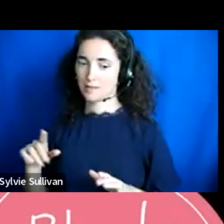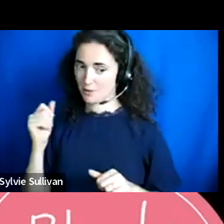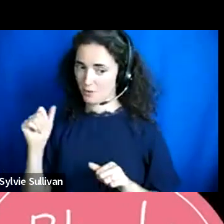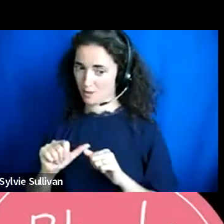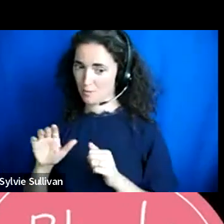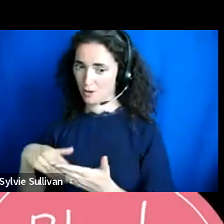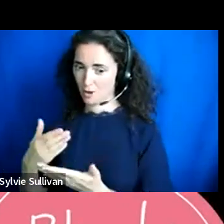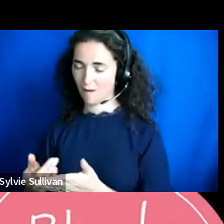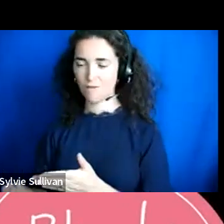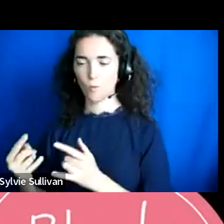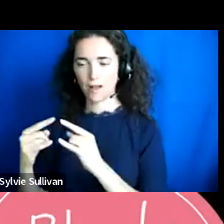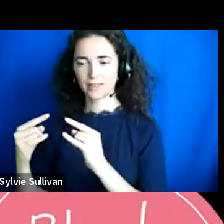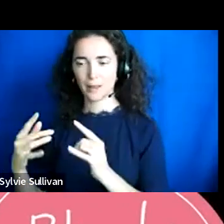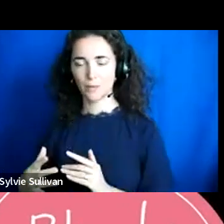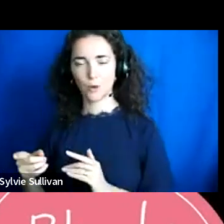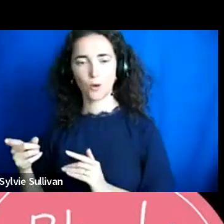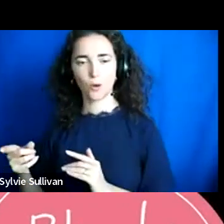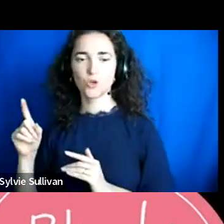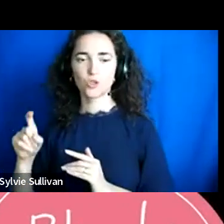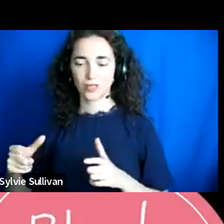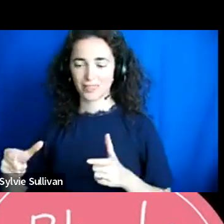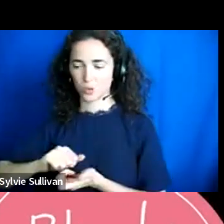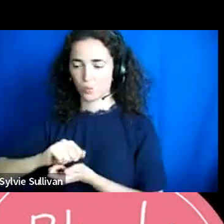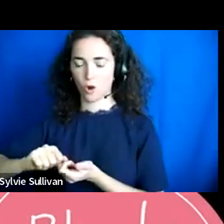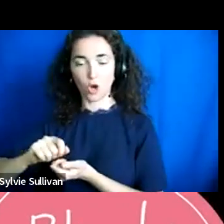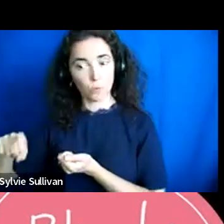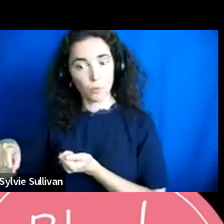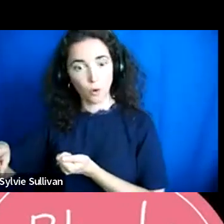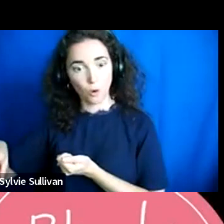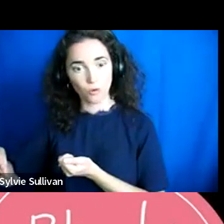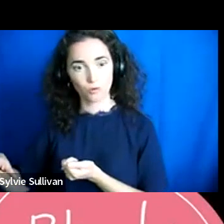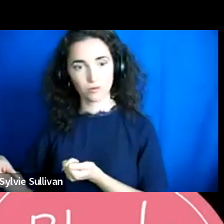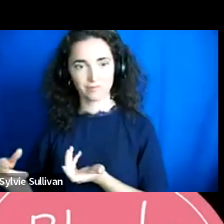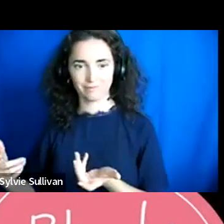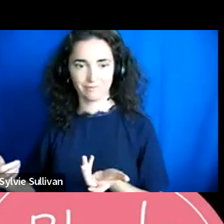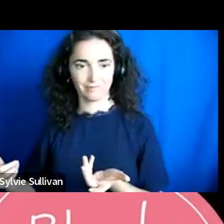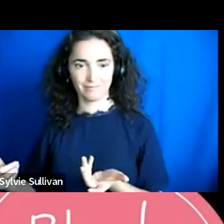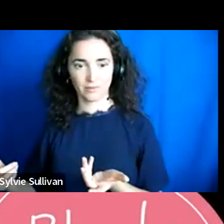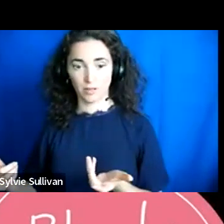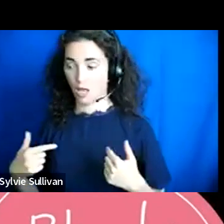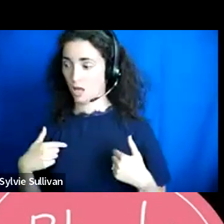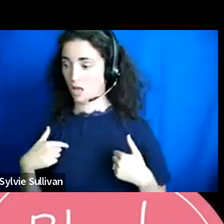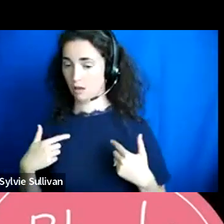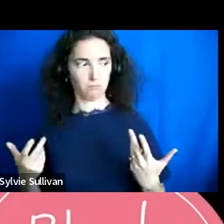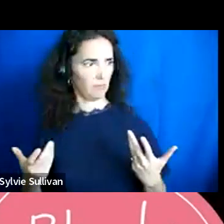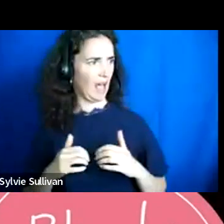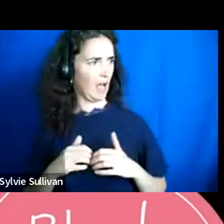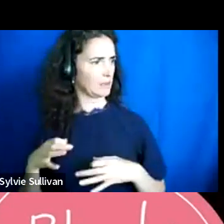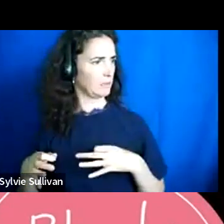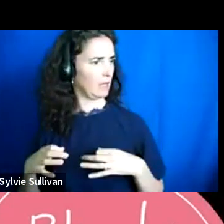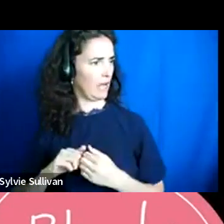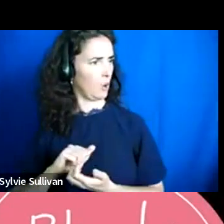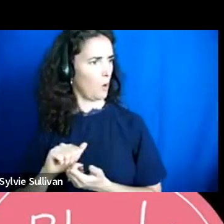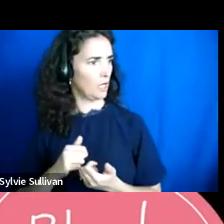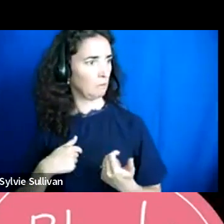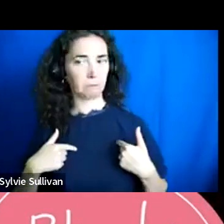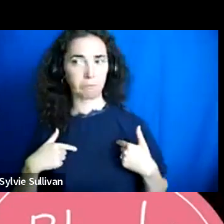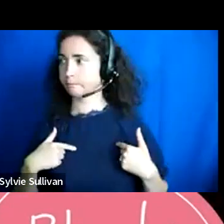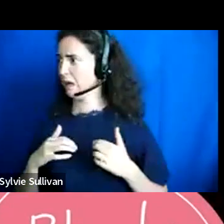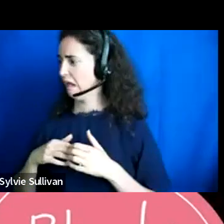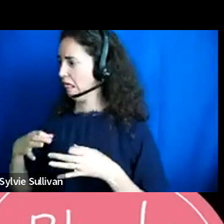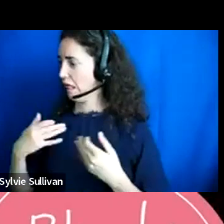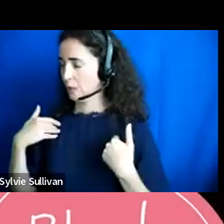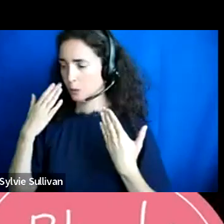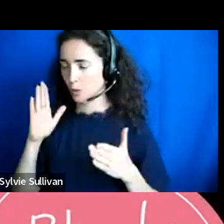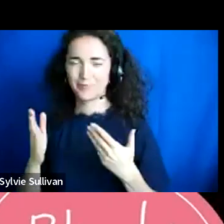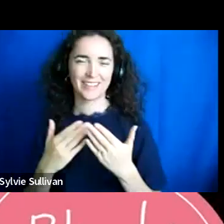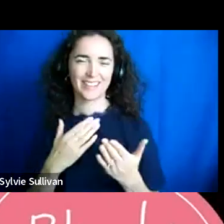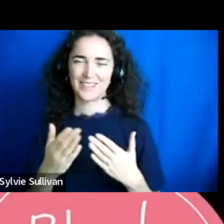One of the campers was supposed to wash a dish and you know you supposed to, and I was like I I don't know how to explain how to wash a dish, but it is, anyway, that's interesting.